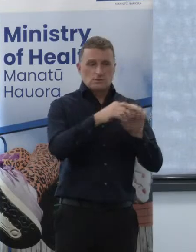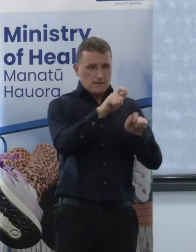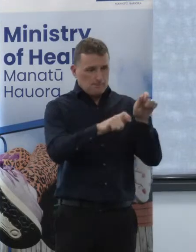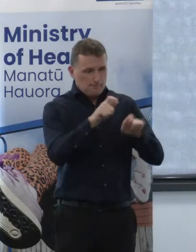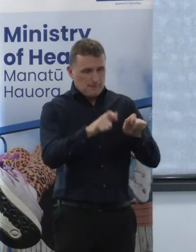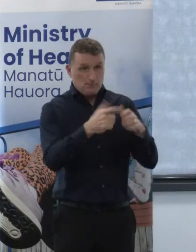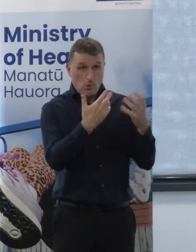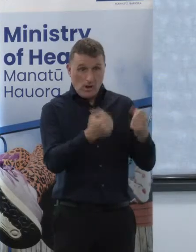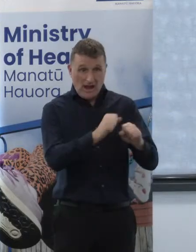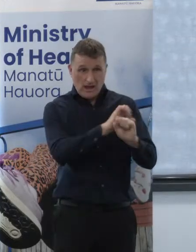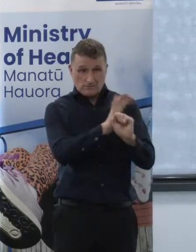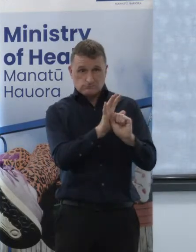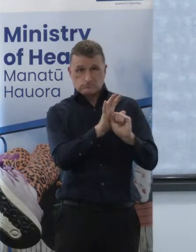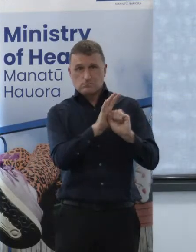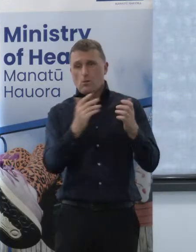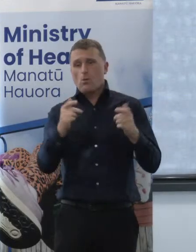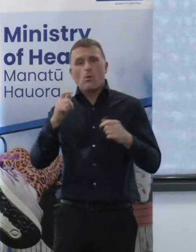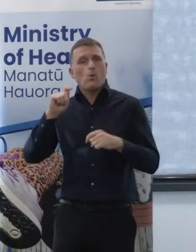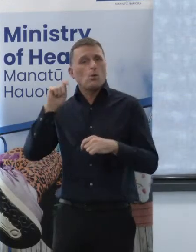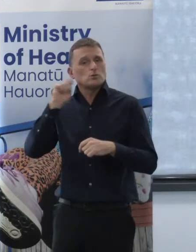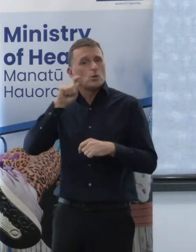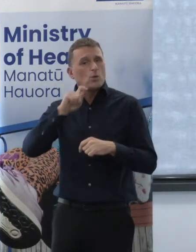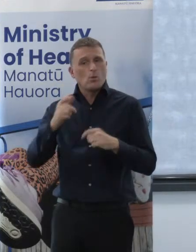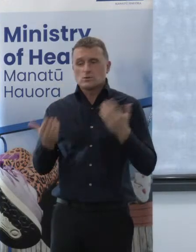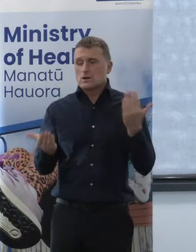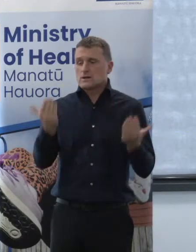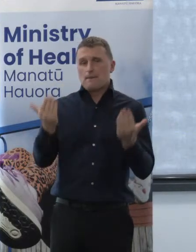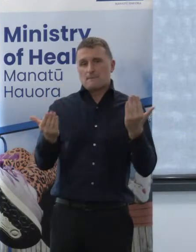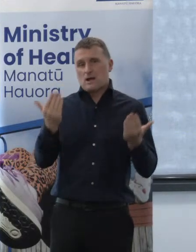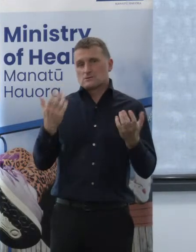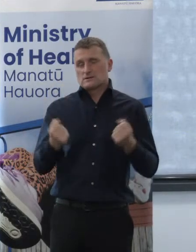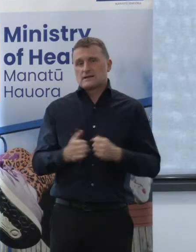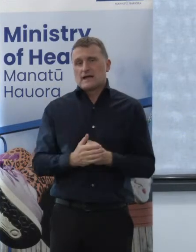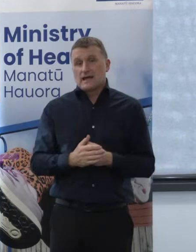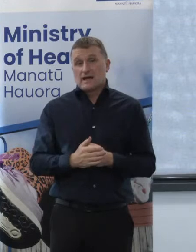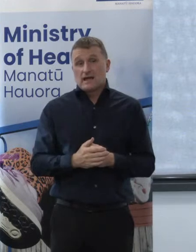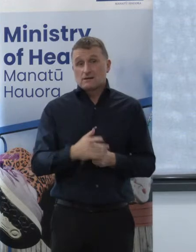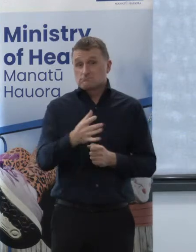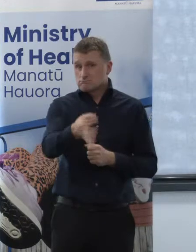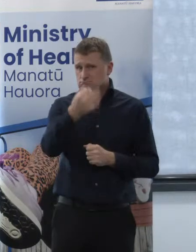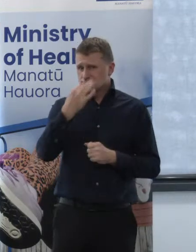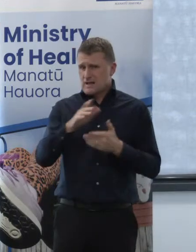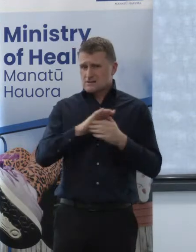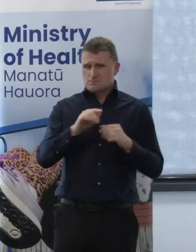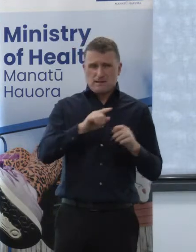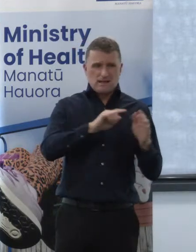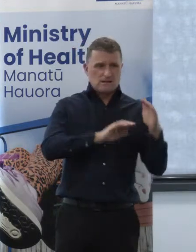testing, and the test have less ascertainment bias.